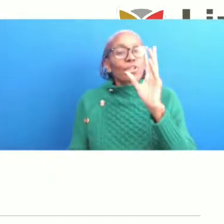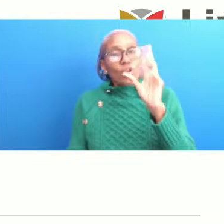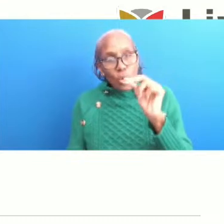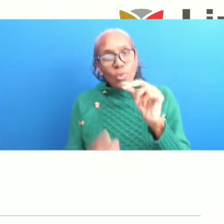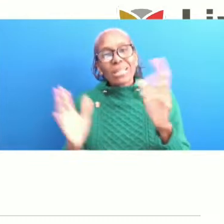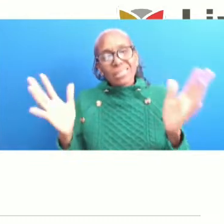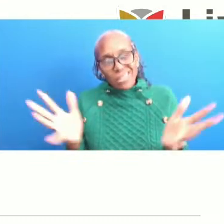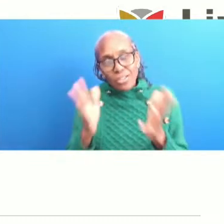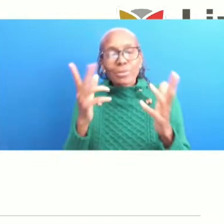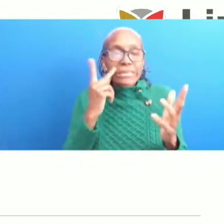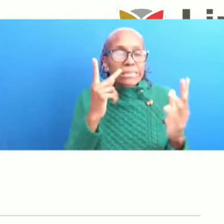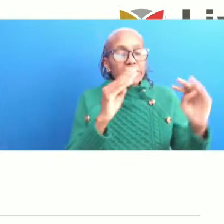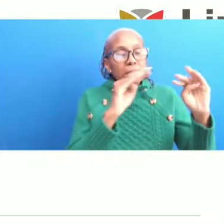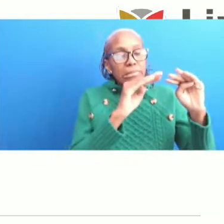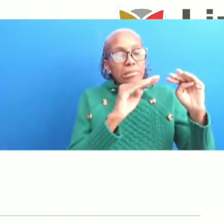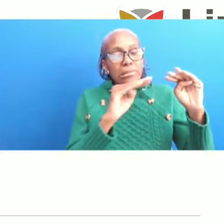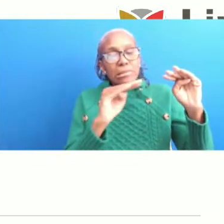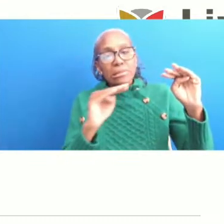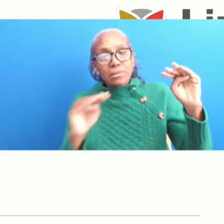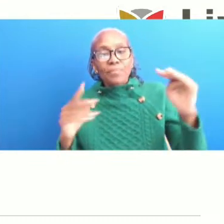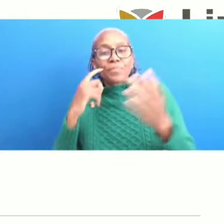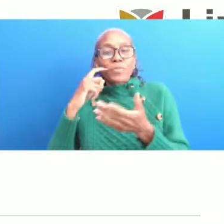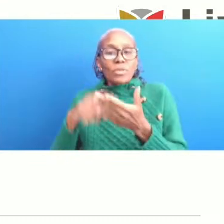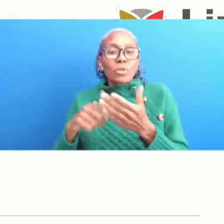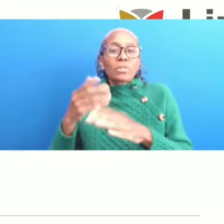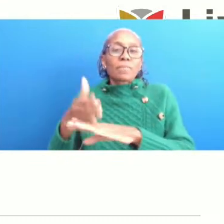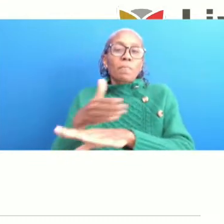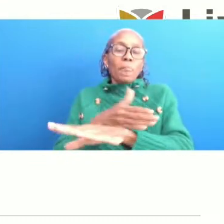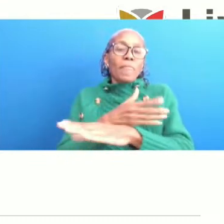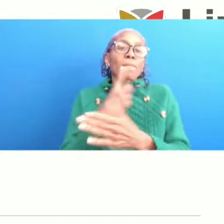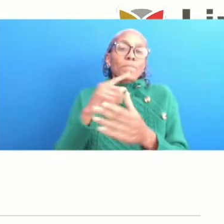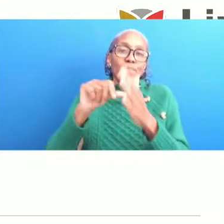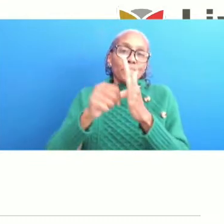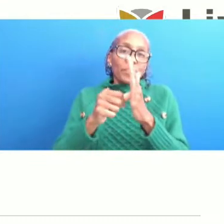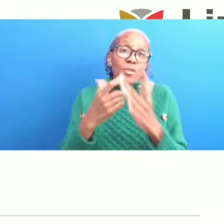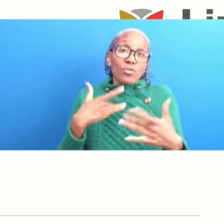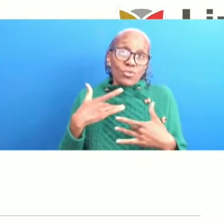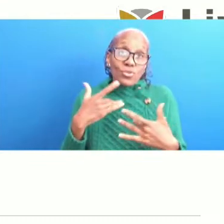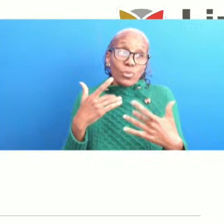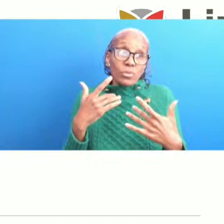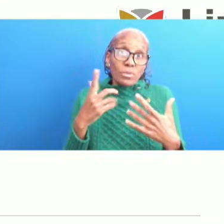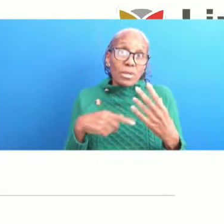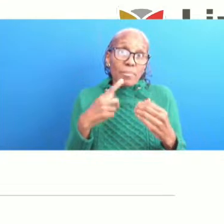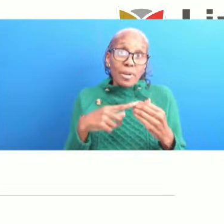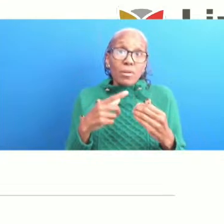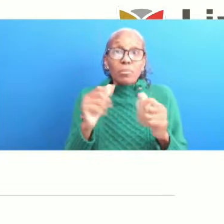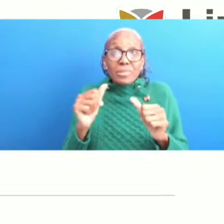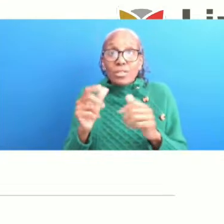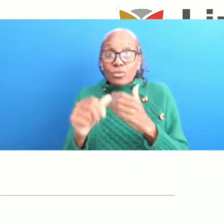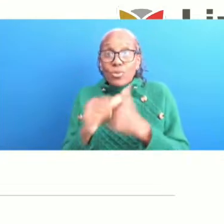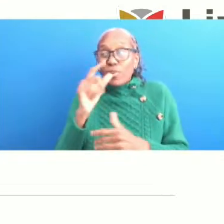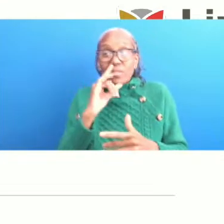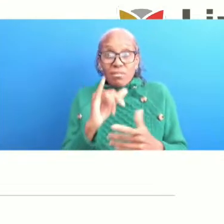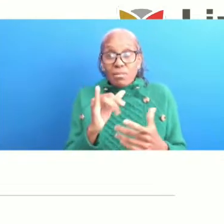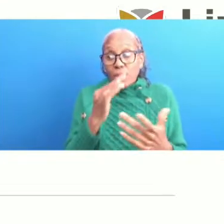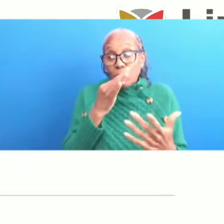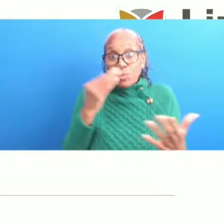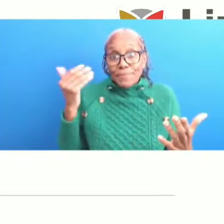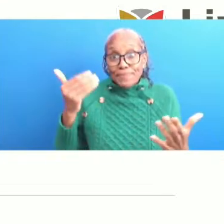I'M NOT SAYING YOU KNOW, WE YOU KNOW THE WORK IS DONE BUT CERTAINLY IT'S POSITIVE. IT'S ENCOURAGING TO SEE SOME